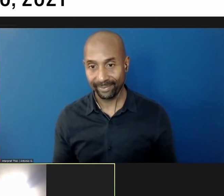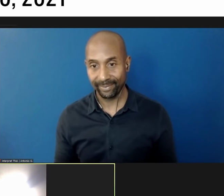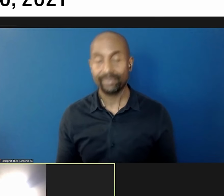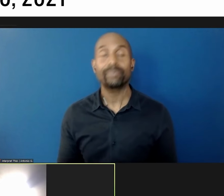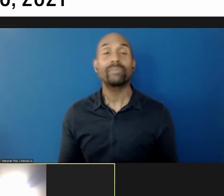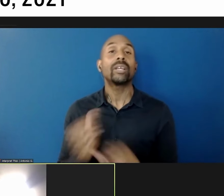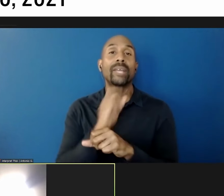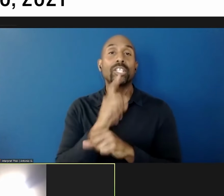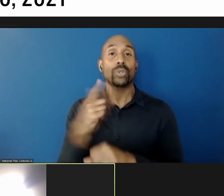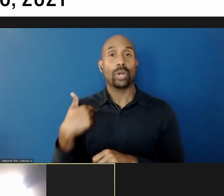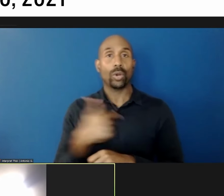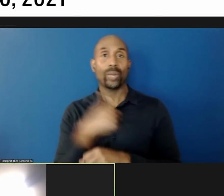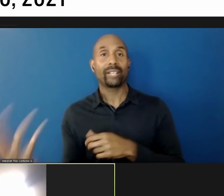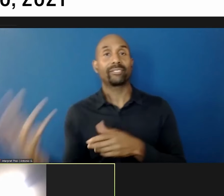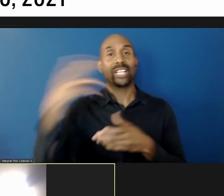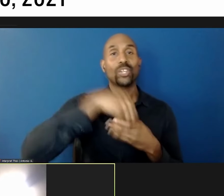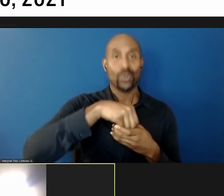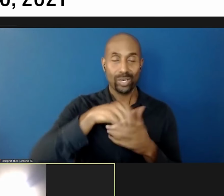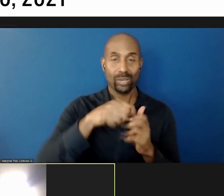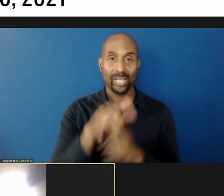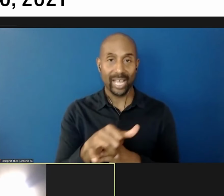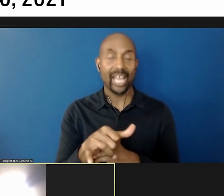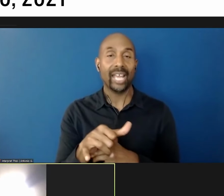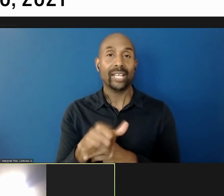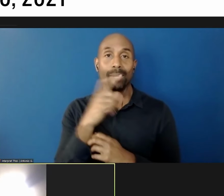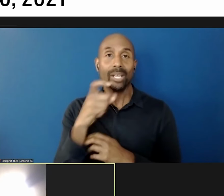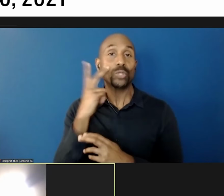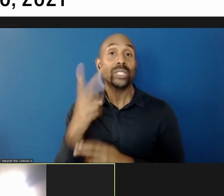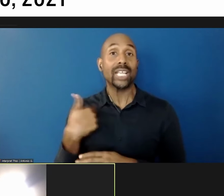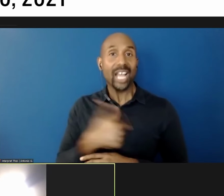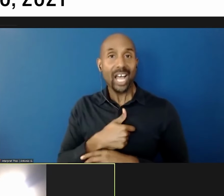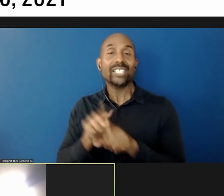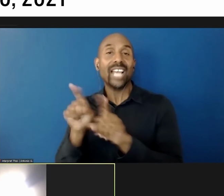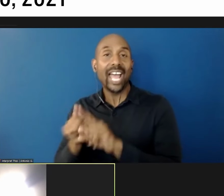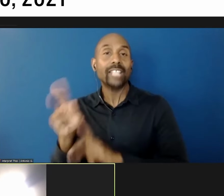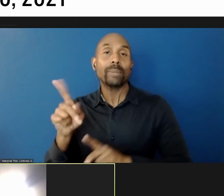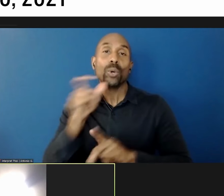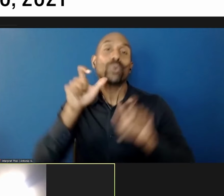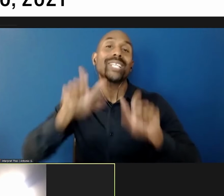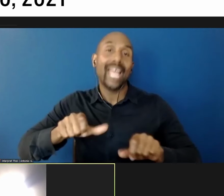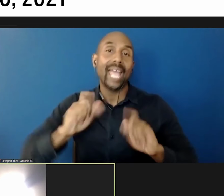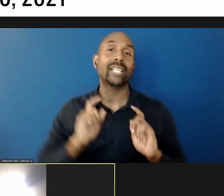in inclusivity taking into consideration. Some of the times too, some of the times too,